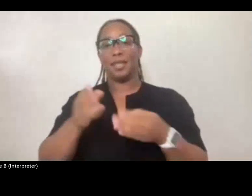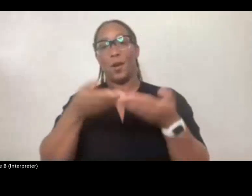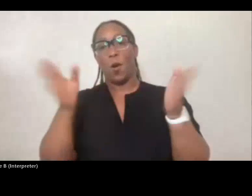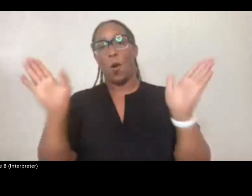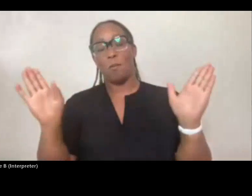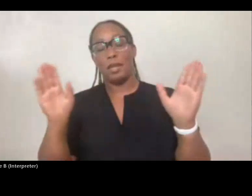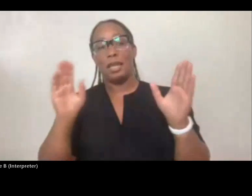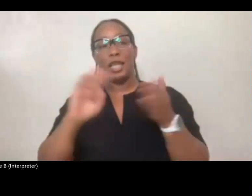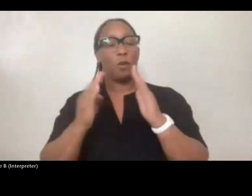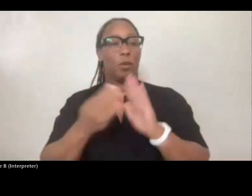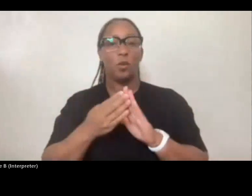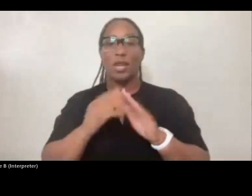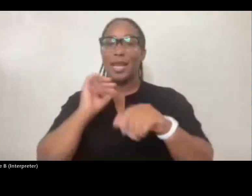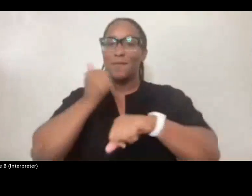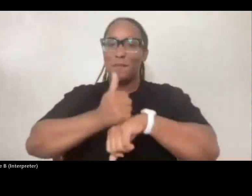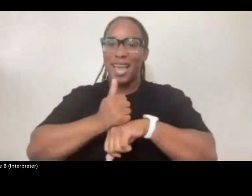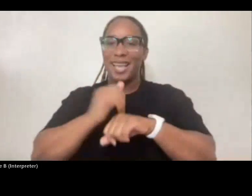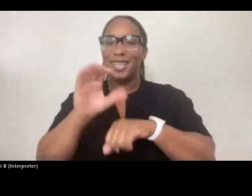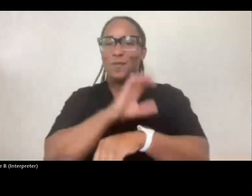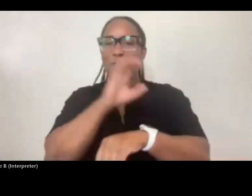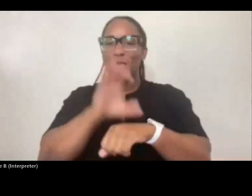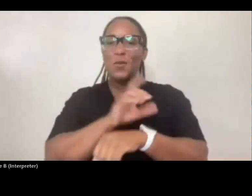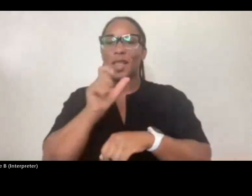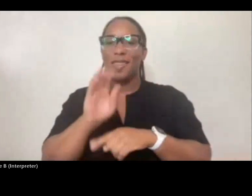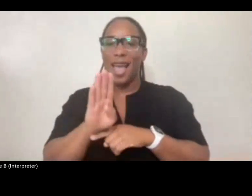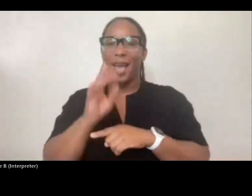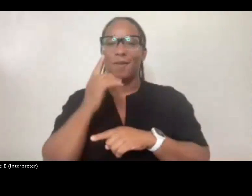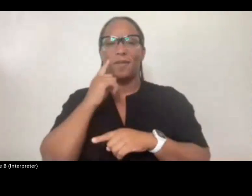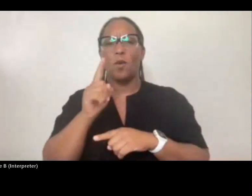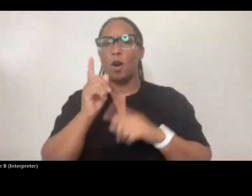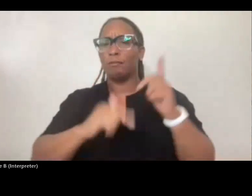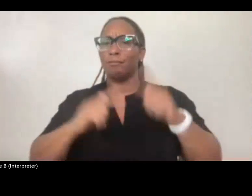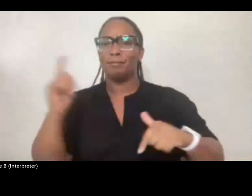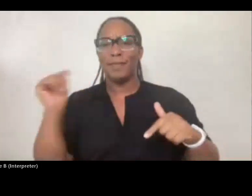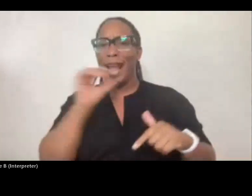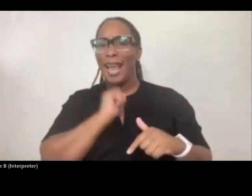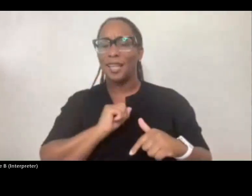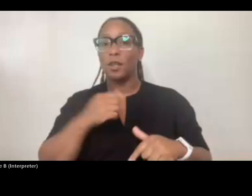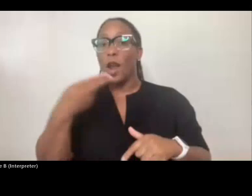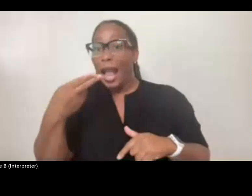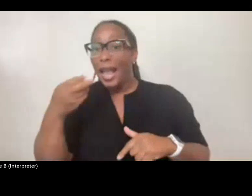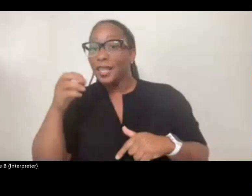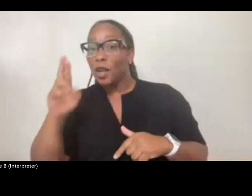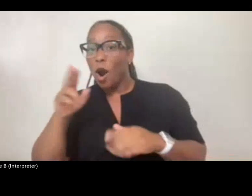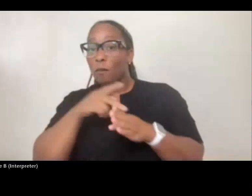Up community based computer labs for people of all ages. For instance, we have HR professionals that are members.